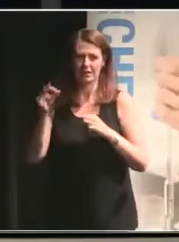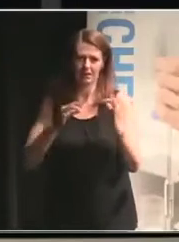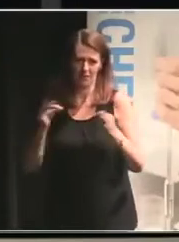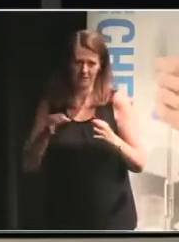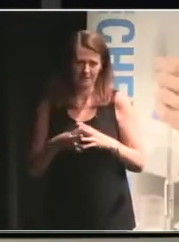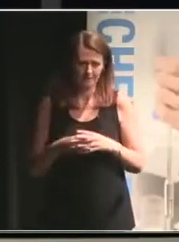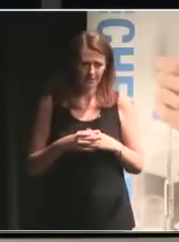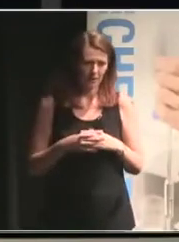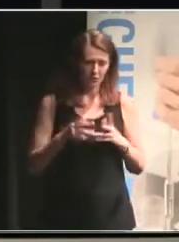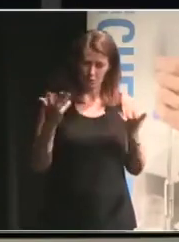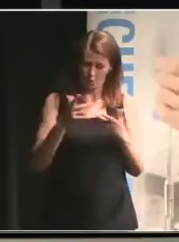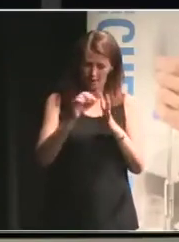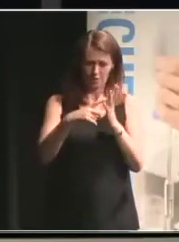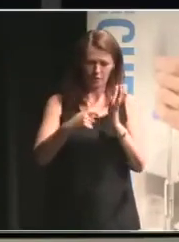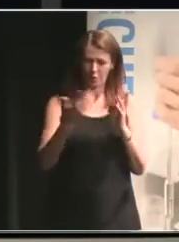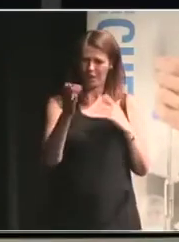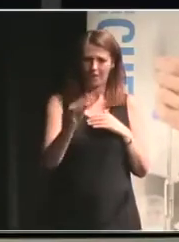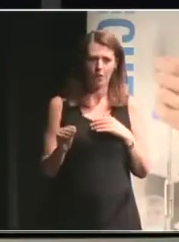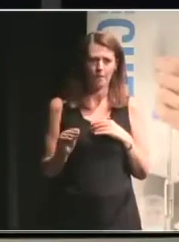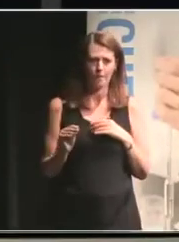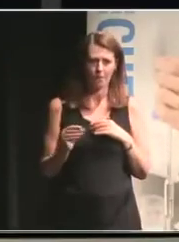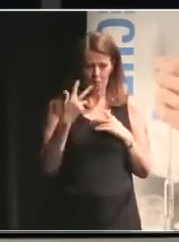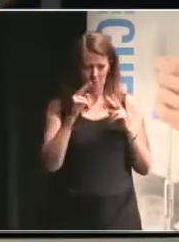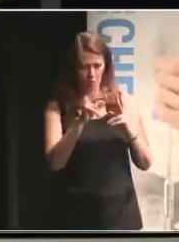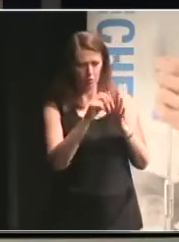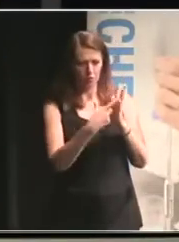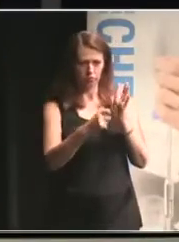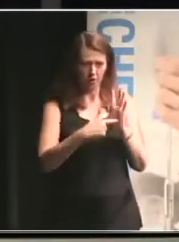So where do products come from? When we look at product you know we take a molecule